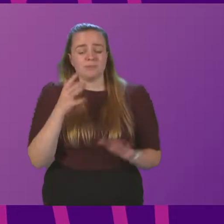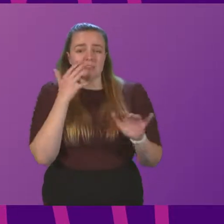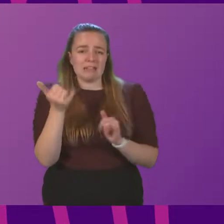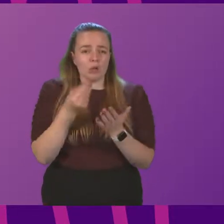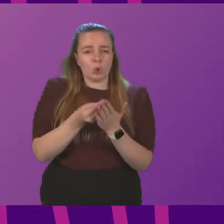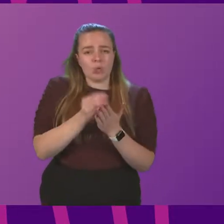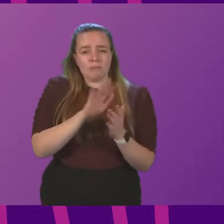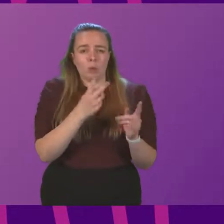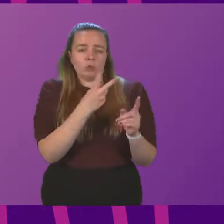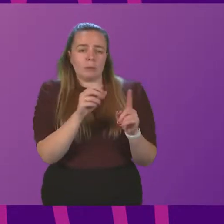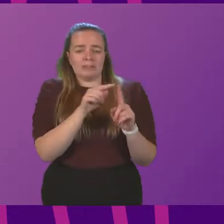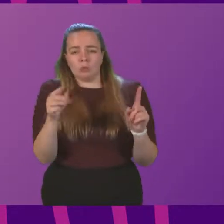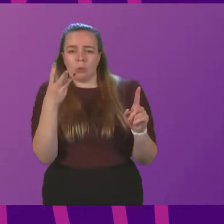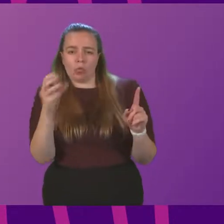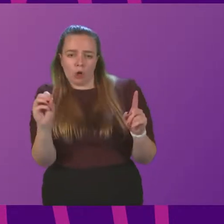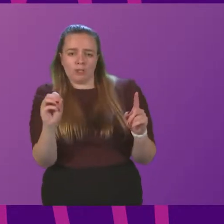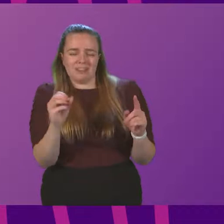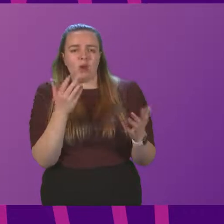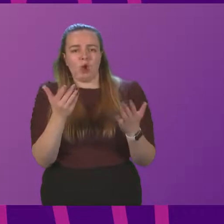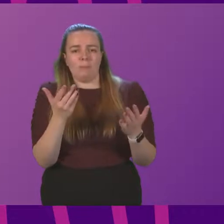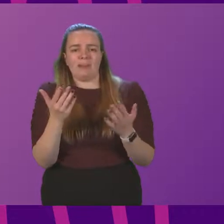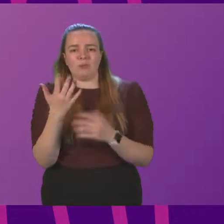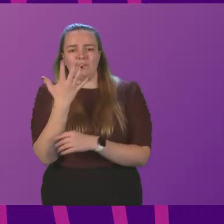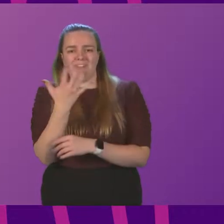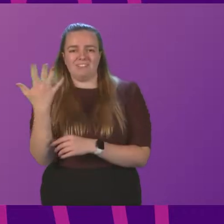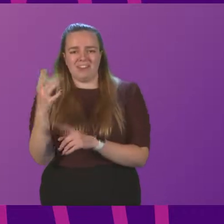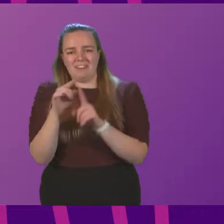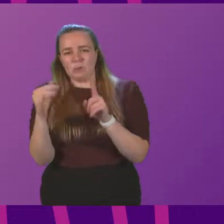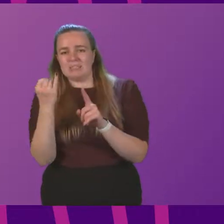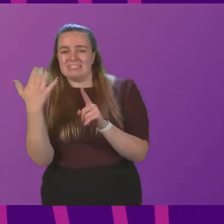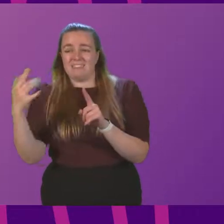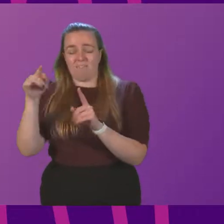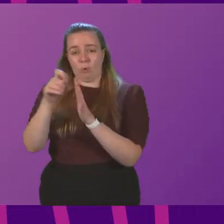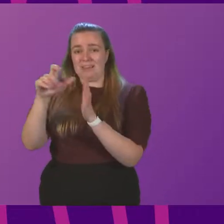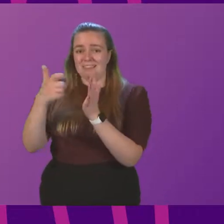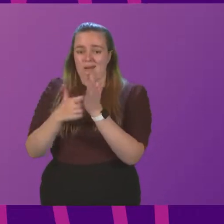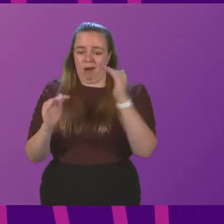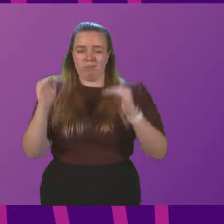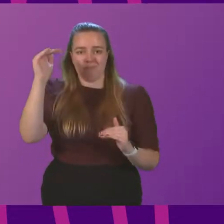£20 and £30 per test compared to £55 to £65 for a PCR test, which makes it cheaper for people